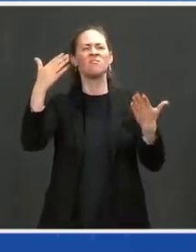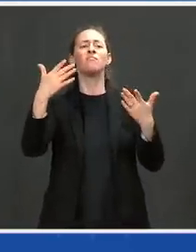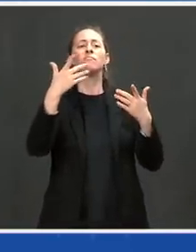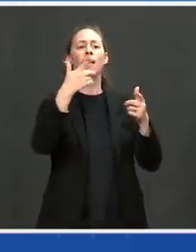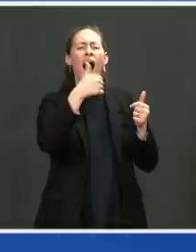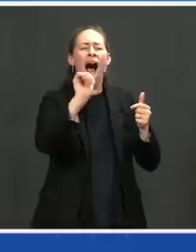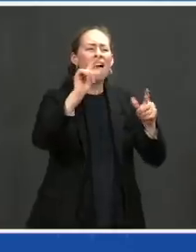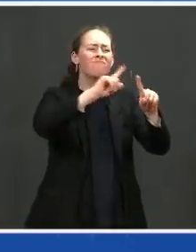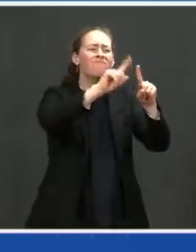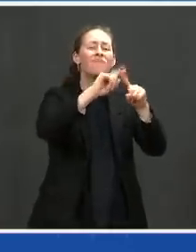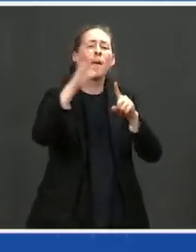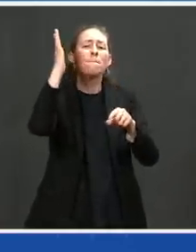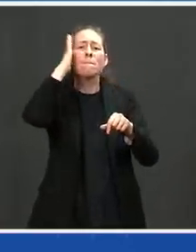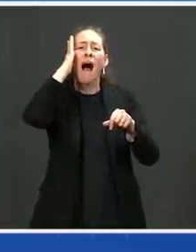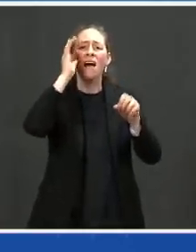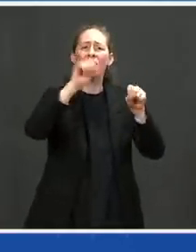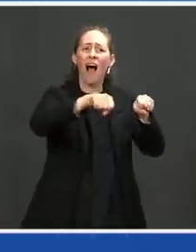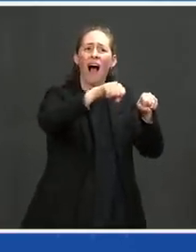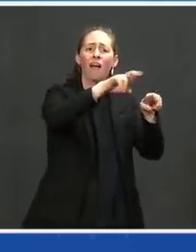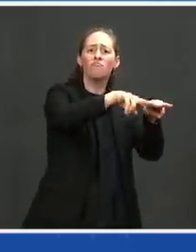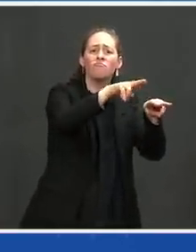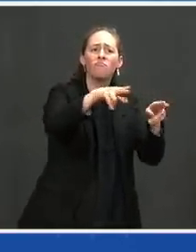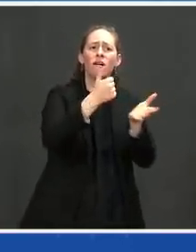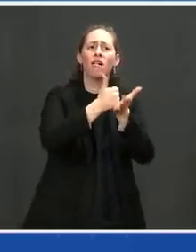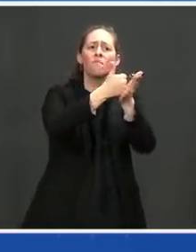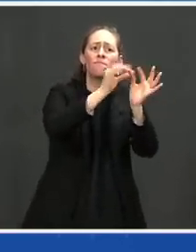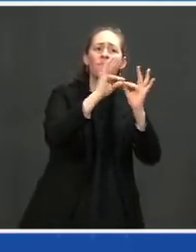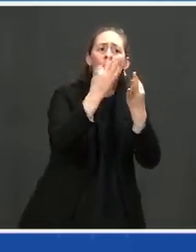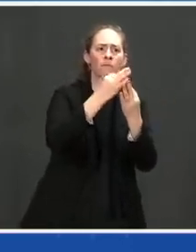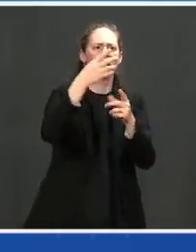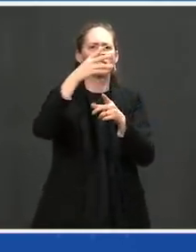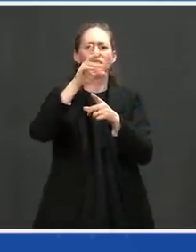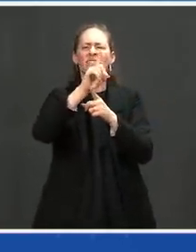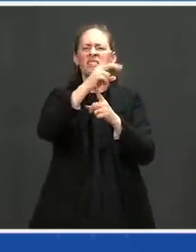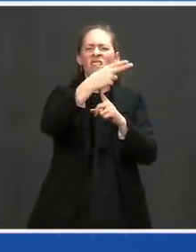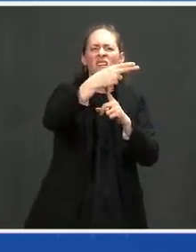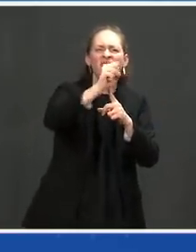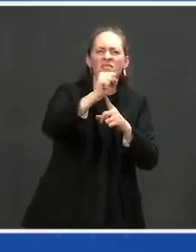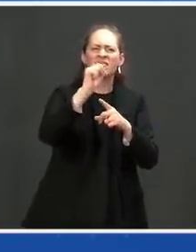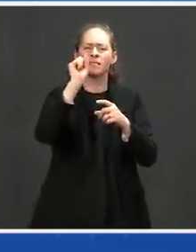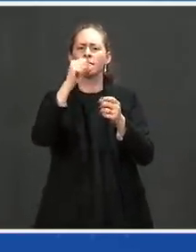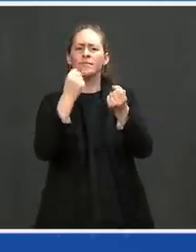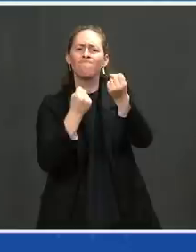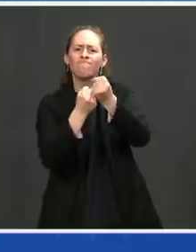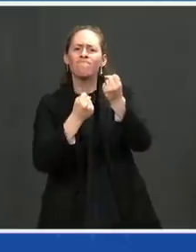to get people to get the children out of those -- those Border Patrol facilities where they should not be